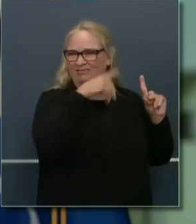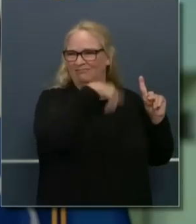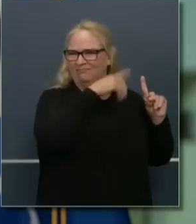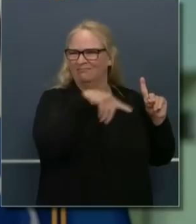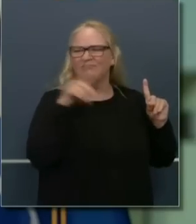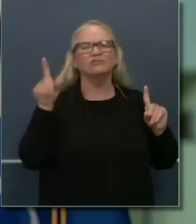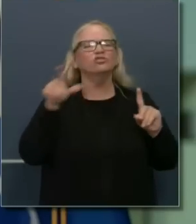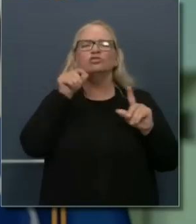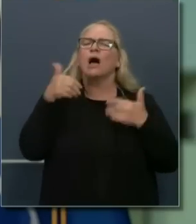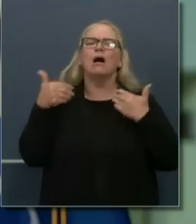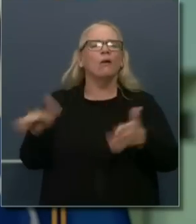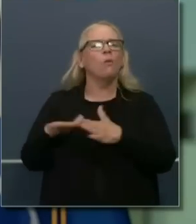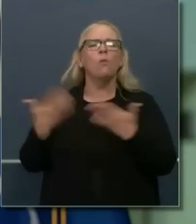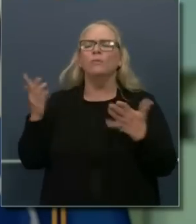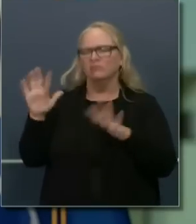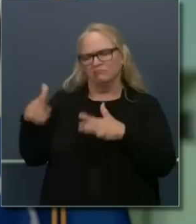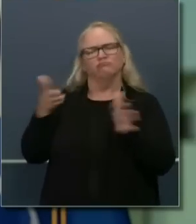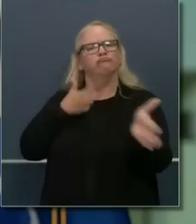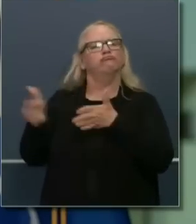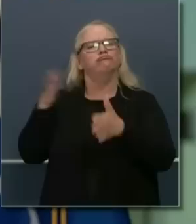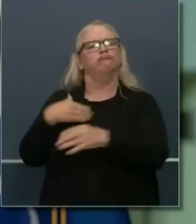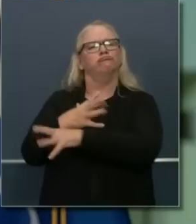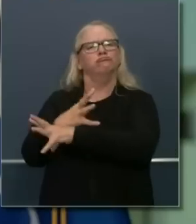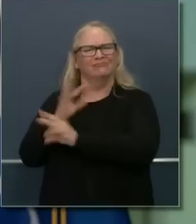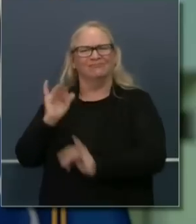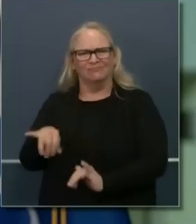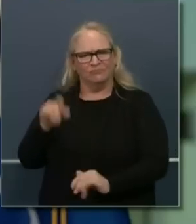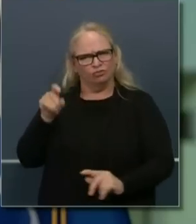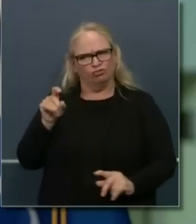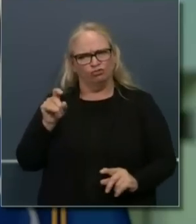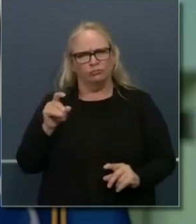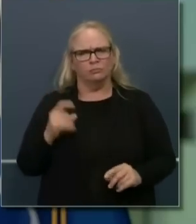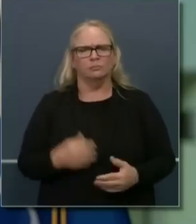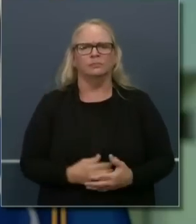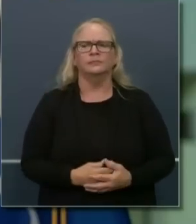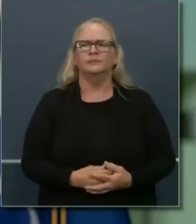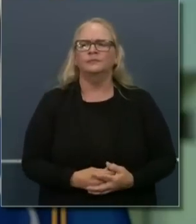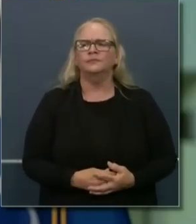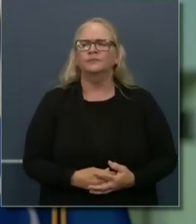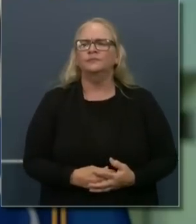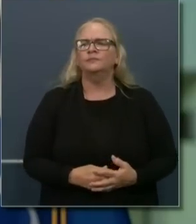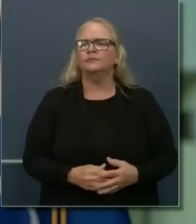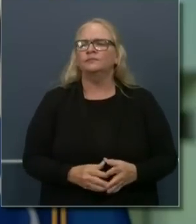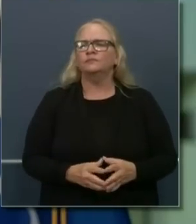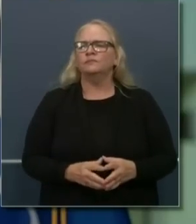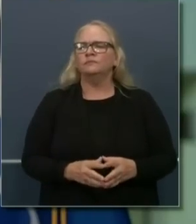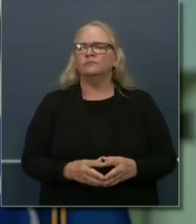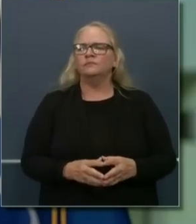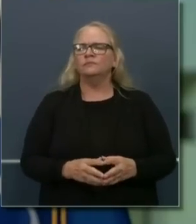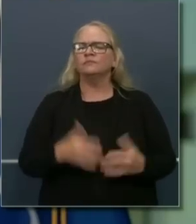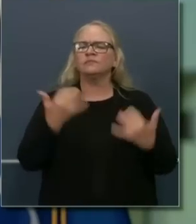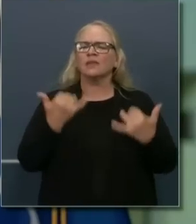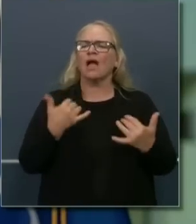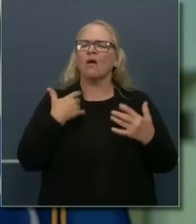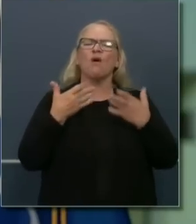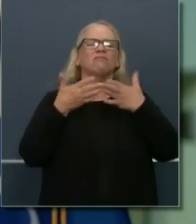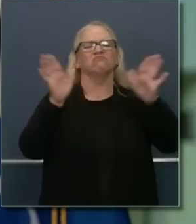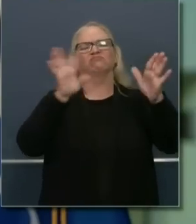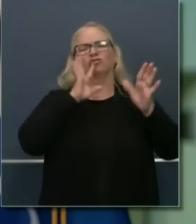CONSISTENTLY ON THIS LIST JUST TO PLAN NOT TO OPEN IN THE FALL? WHEN IT COMES TO TESTING WITH